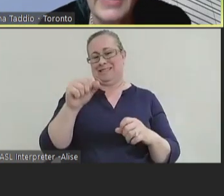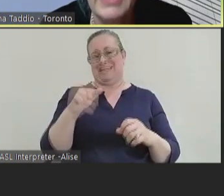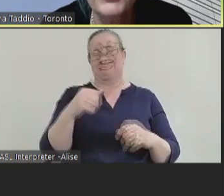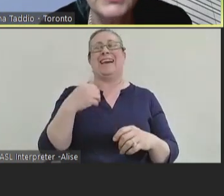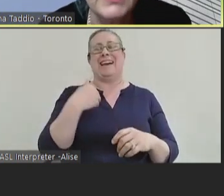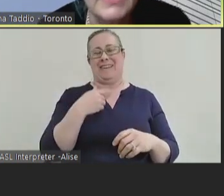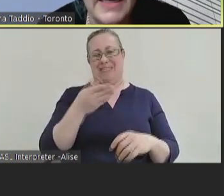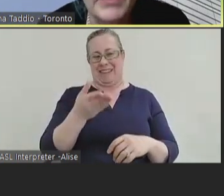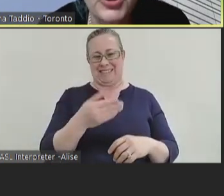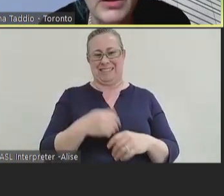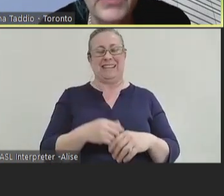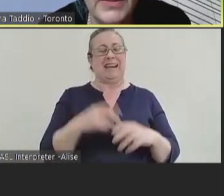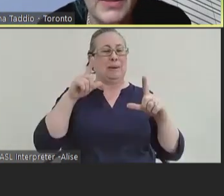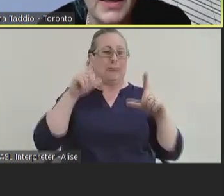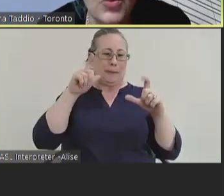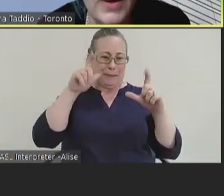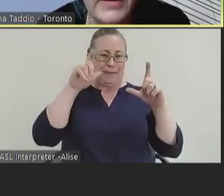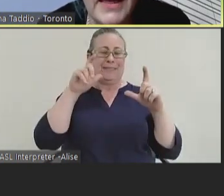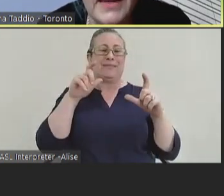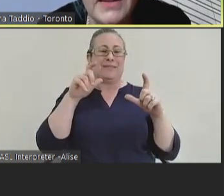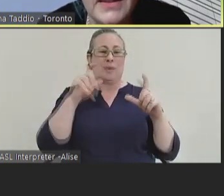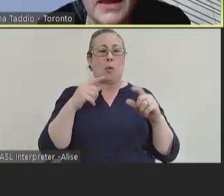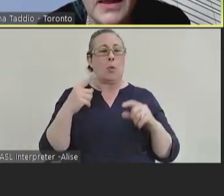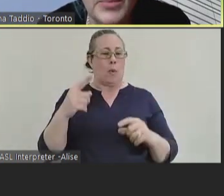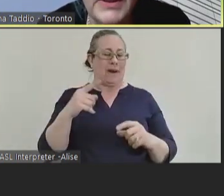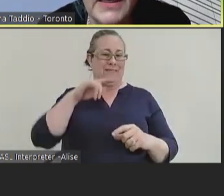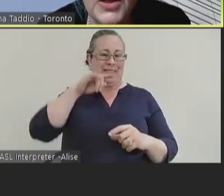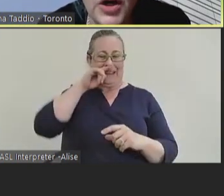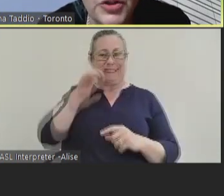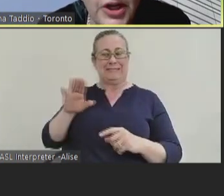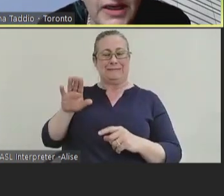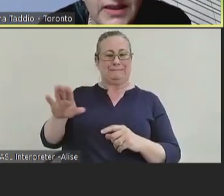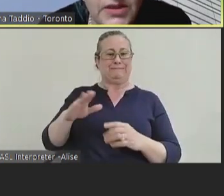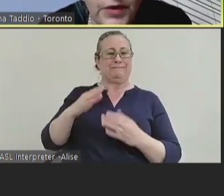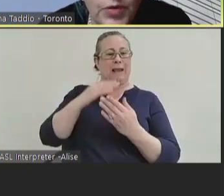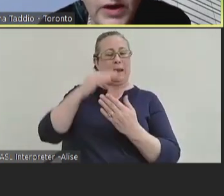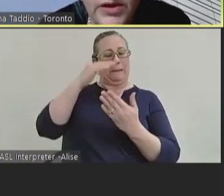I have just a snapshot of one of the kids completed card checklists from one of the